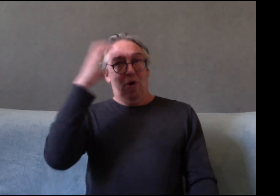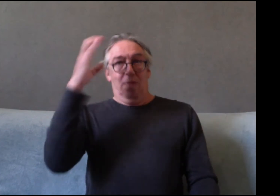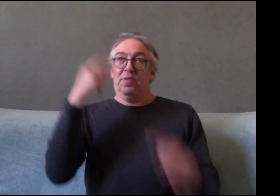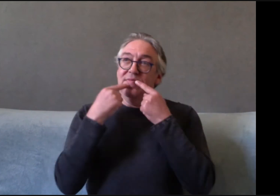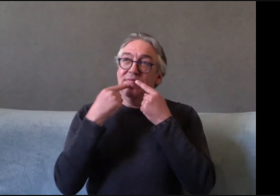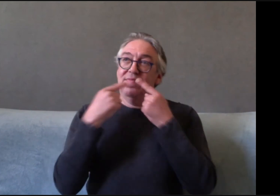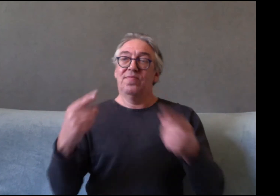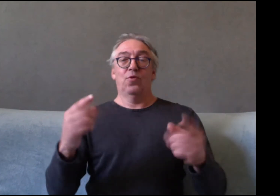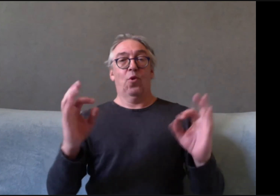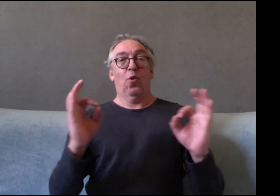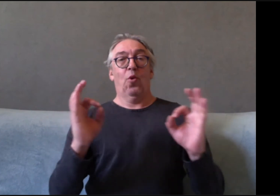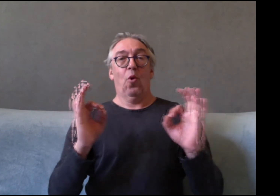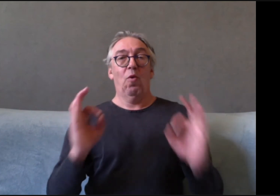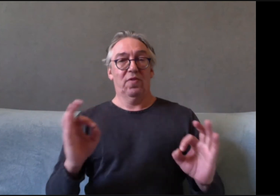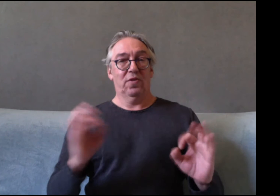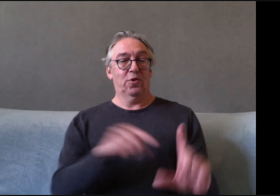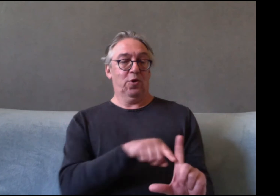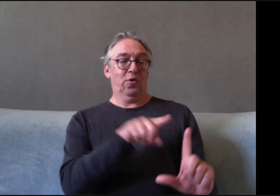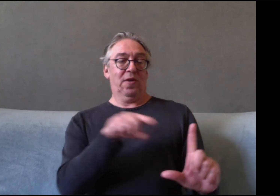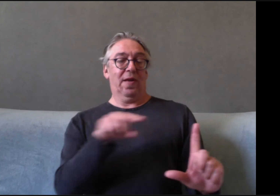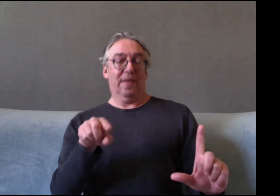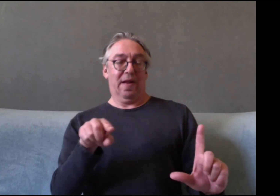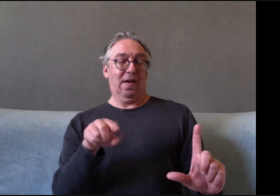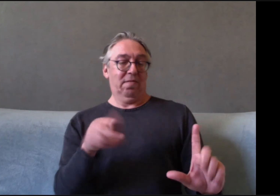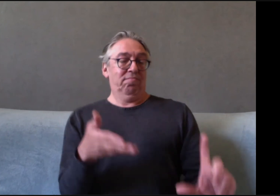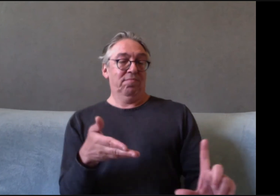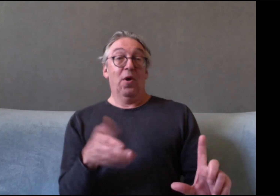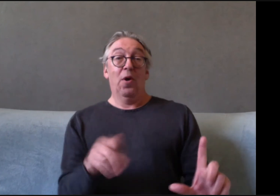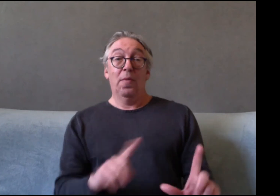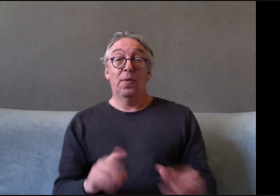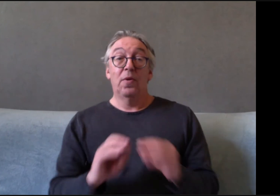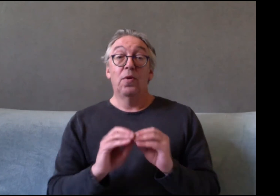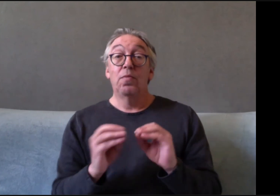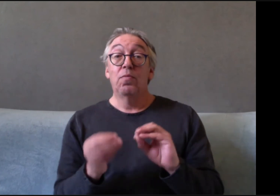As it was mentioned, the problem is the data comes just from people